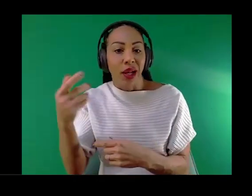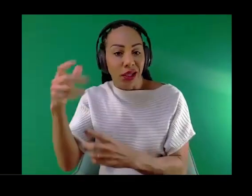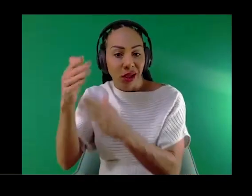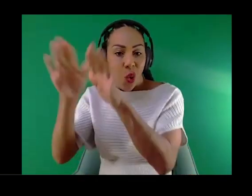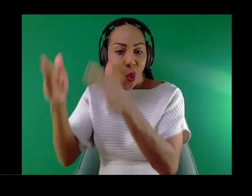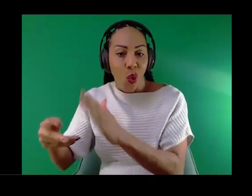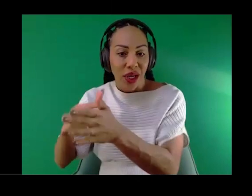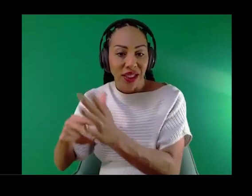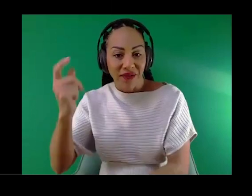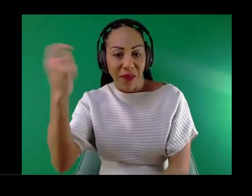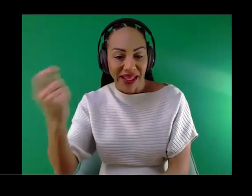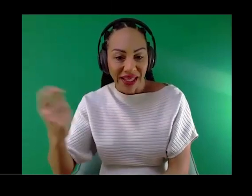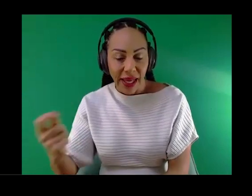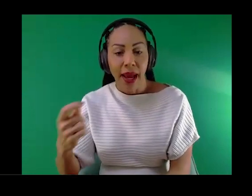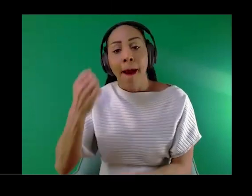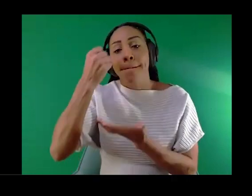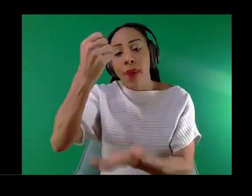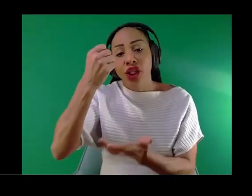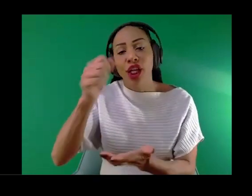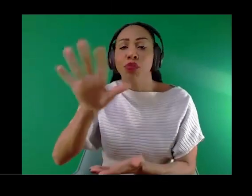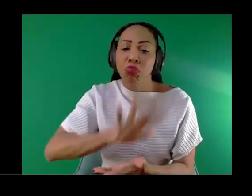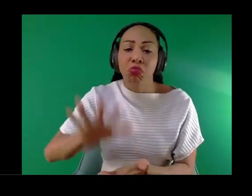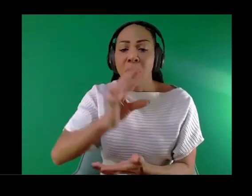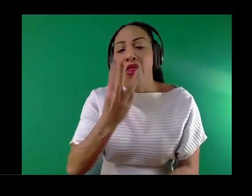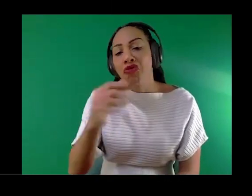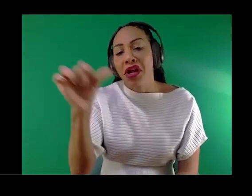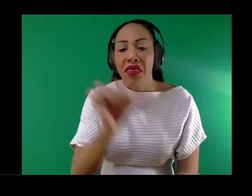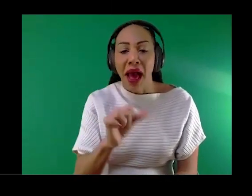that will be available for this residency will will be around £3,000 or 3 and a half